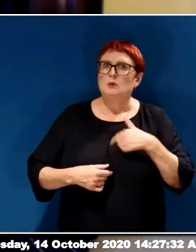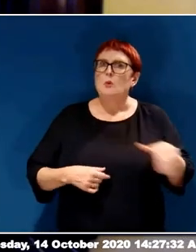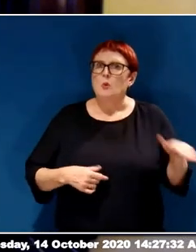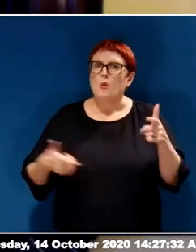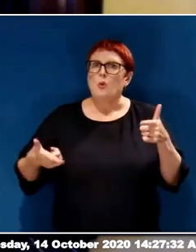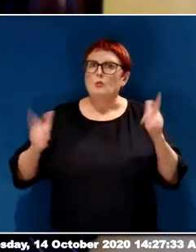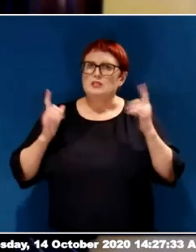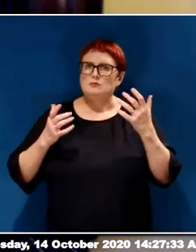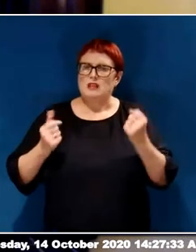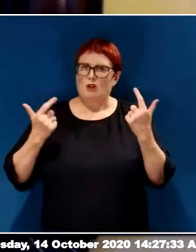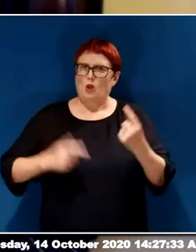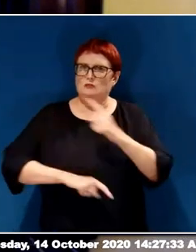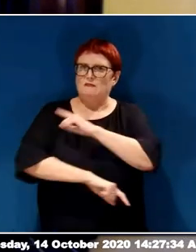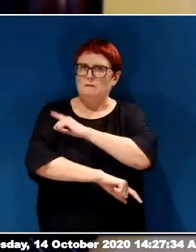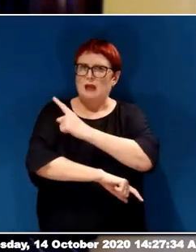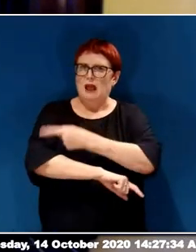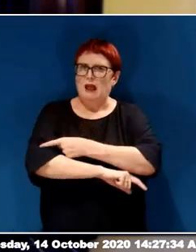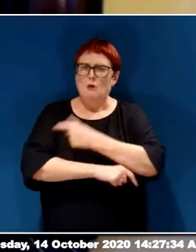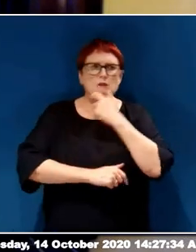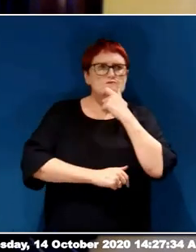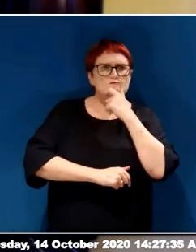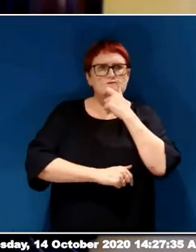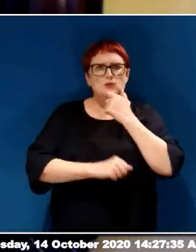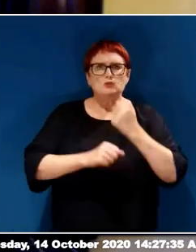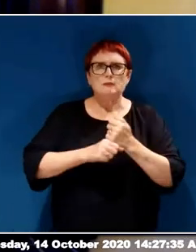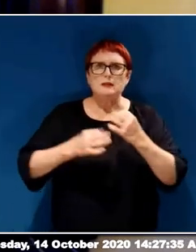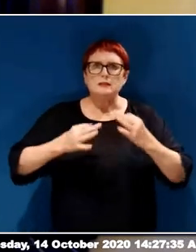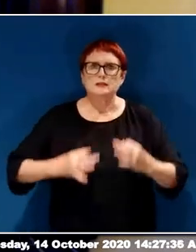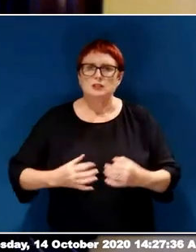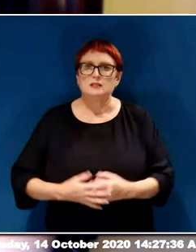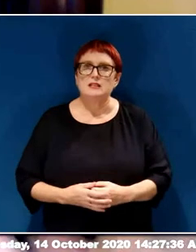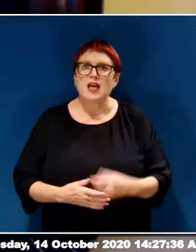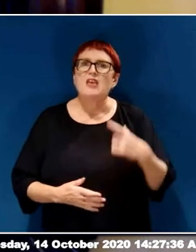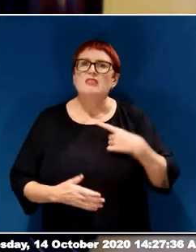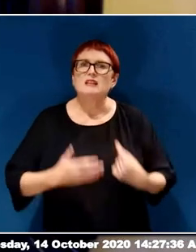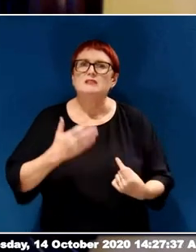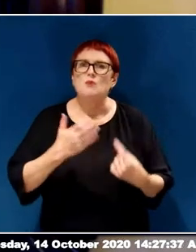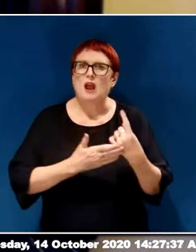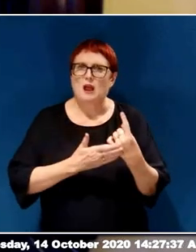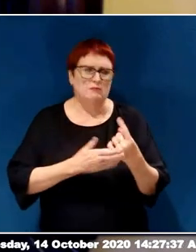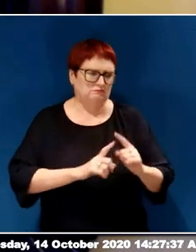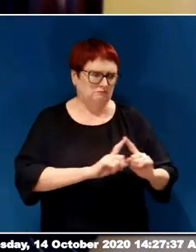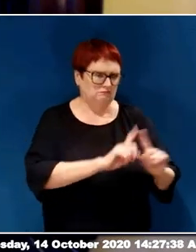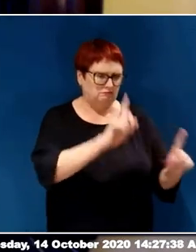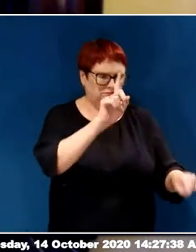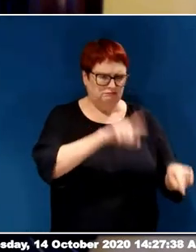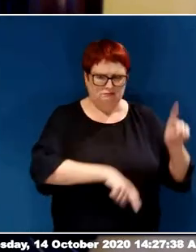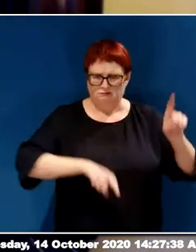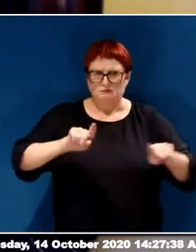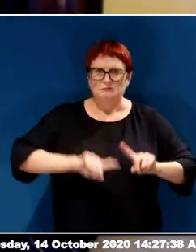leads to the unevenness in practice that we have heard at the Commission this week in some of the testimony provided.